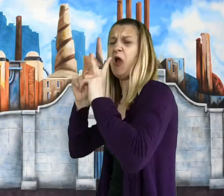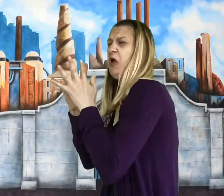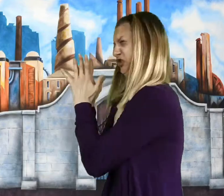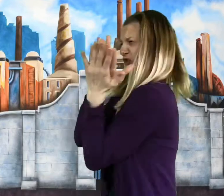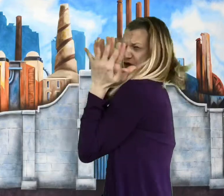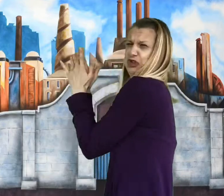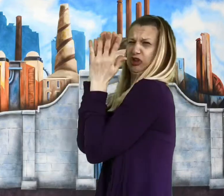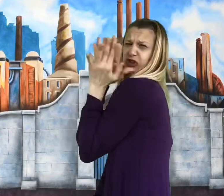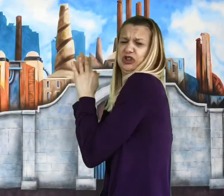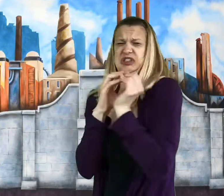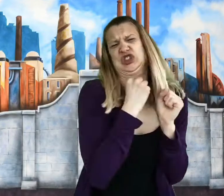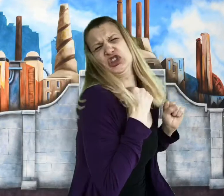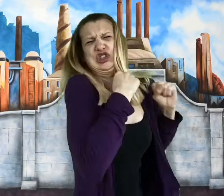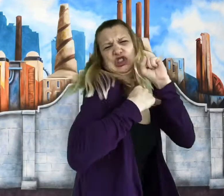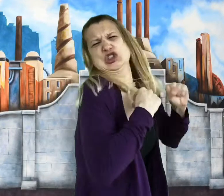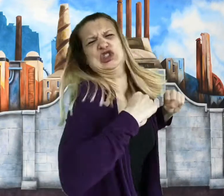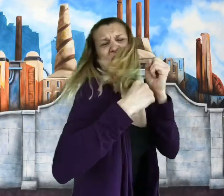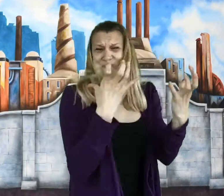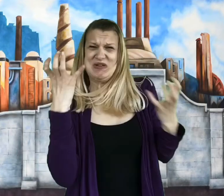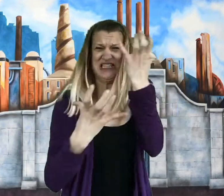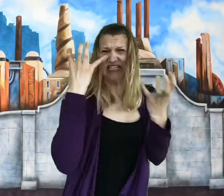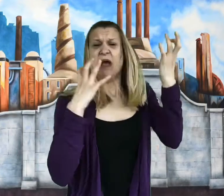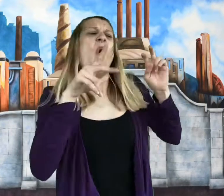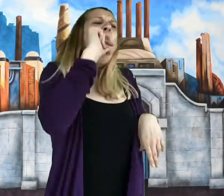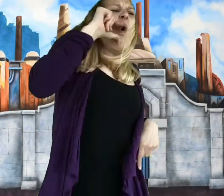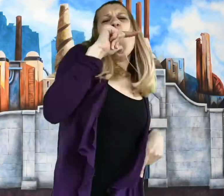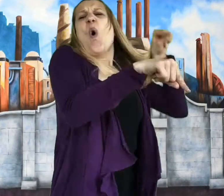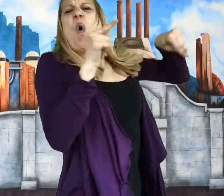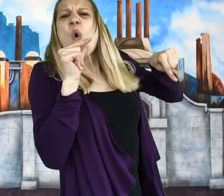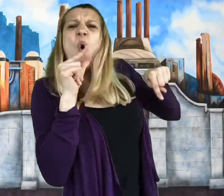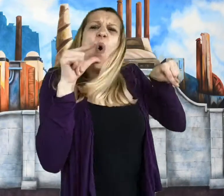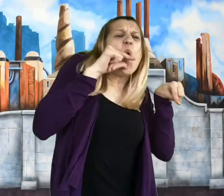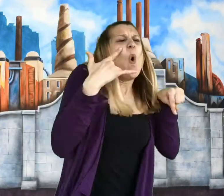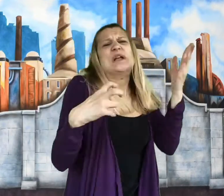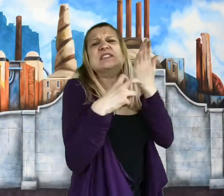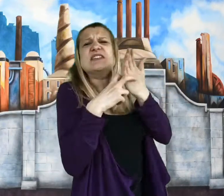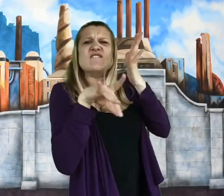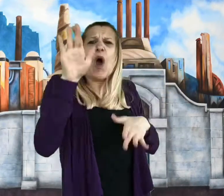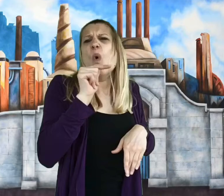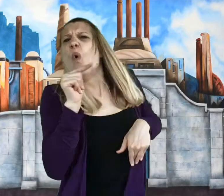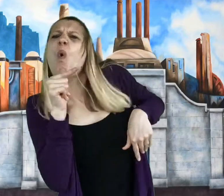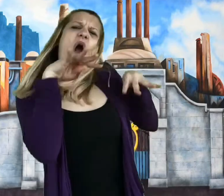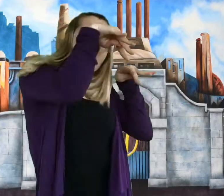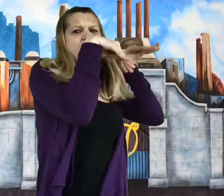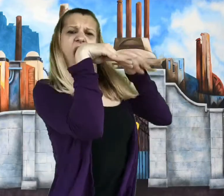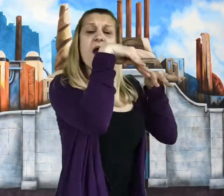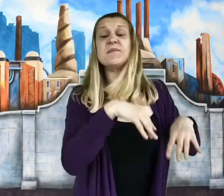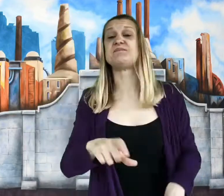The crowds were pushing and shouting, wanting to see the five lucky ticket holders.